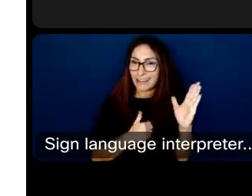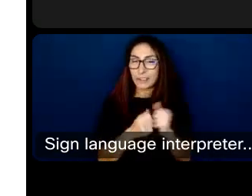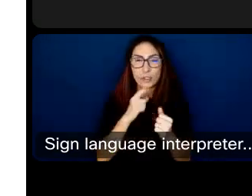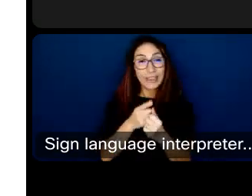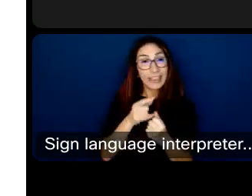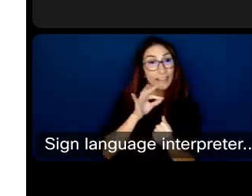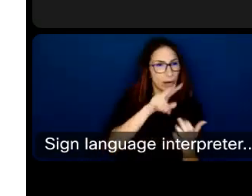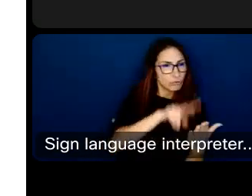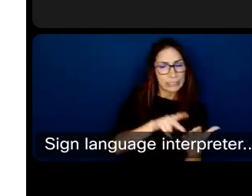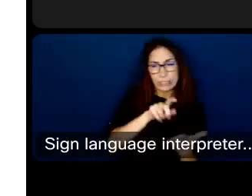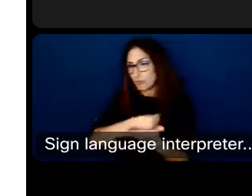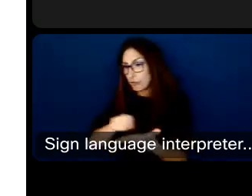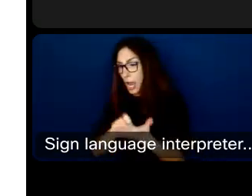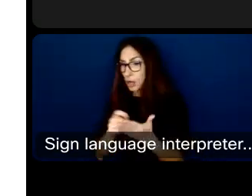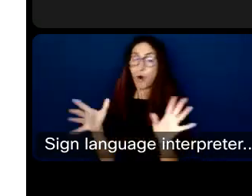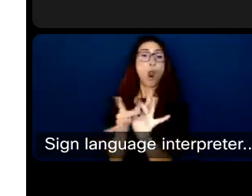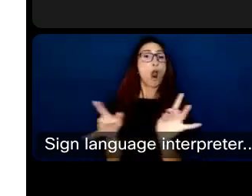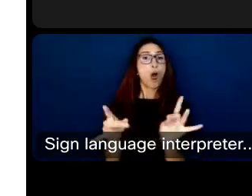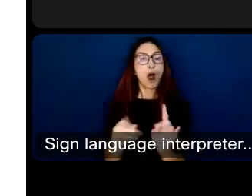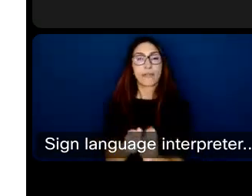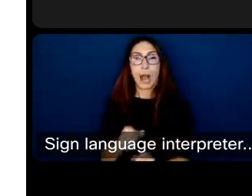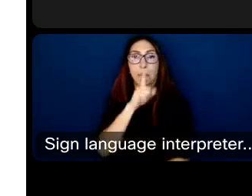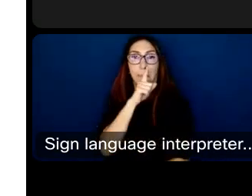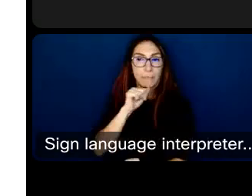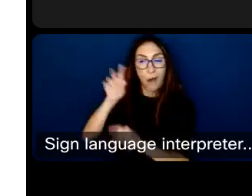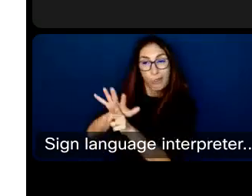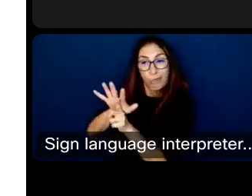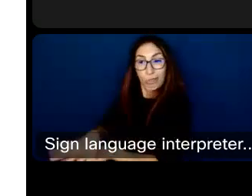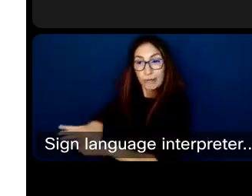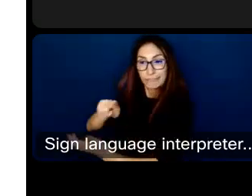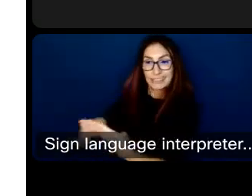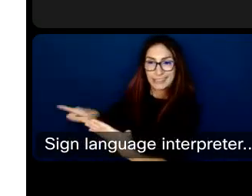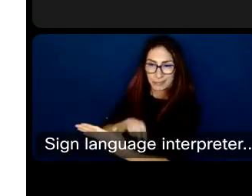stigmatizing about the community. And finally, another